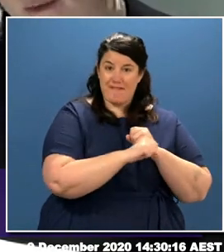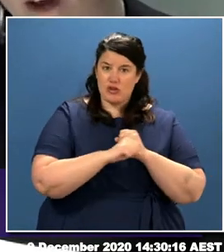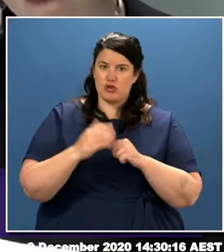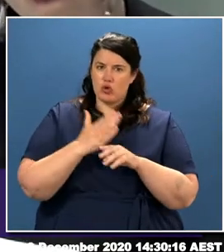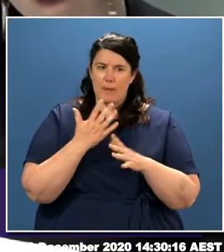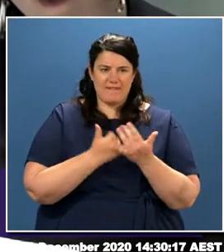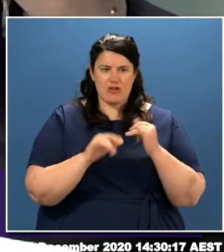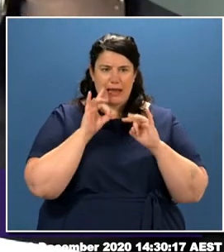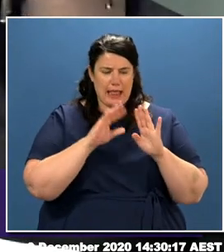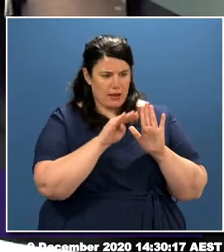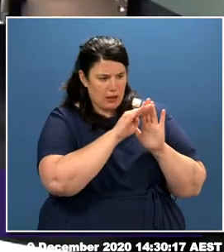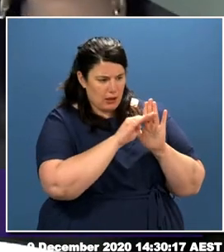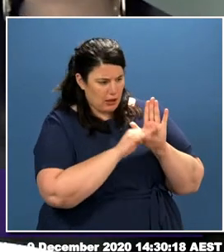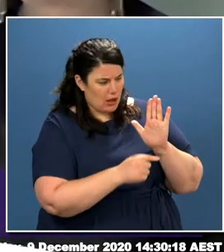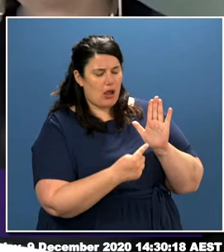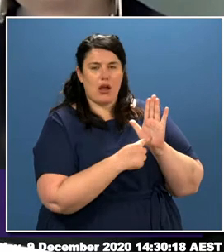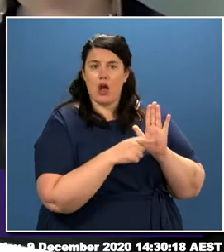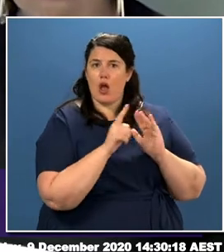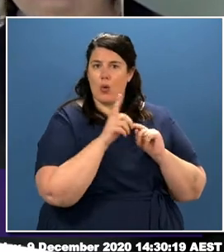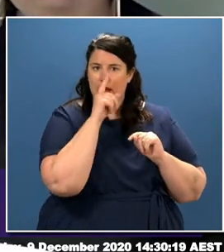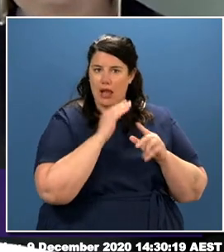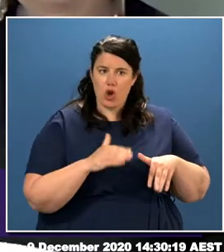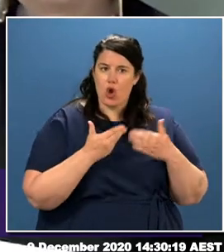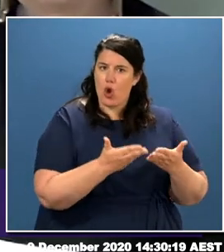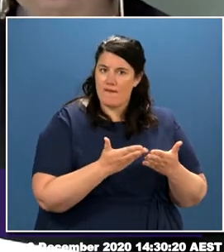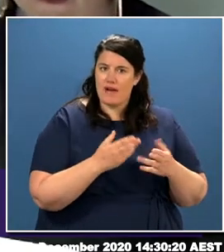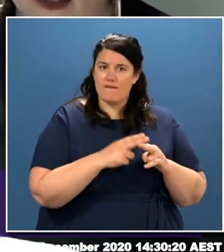around what we can offer in terms of access and inclusion.